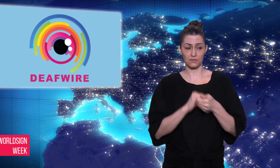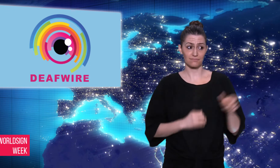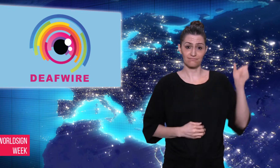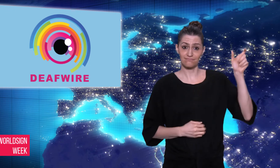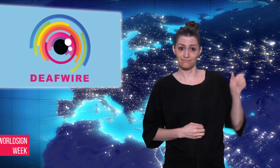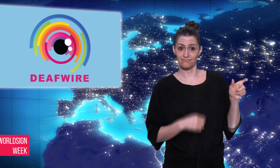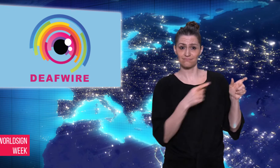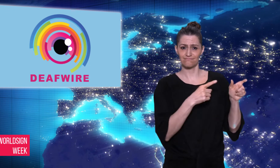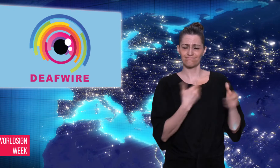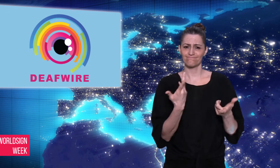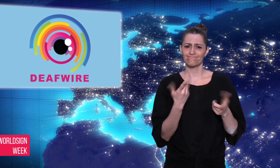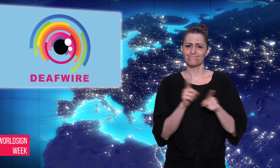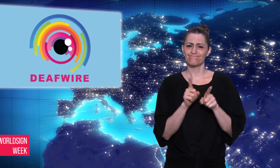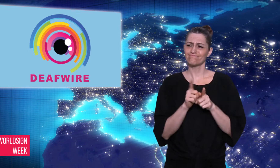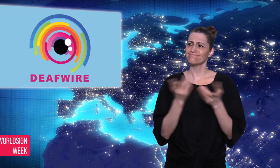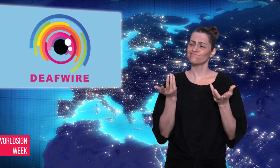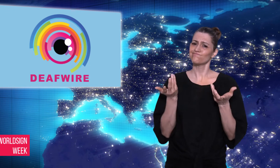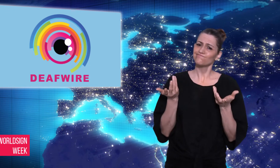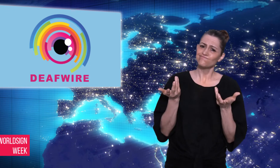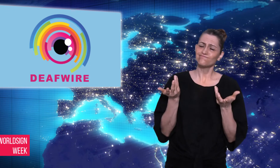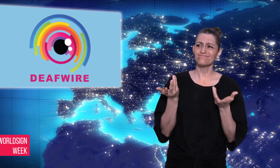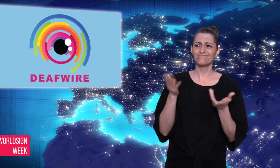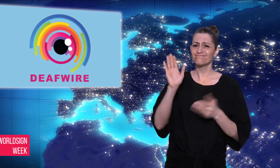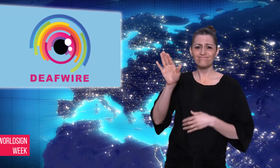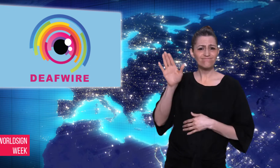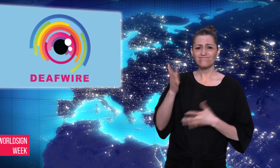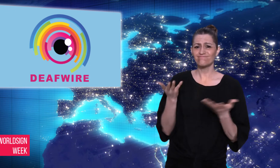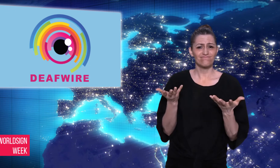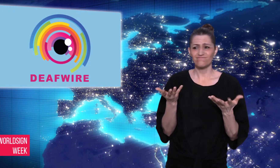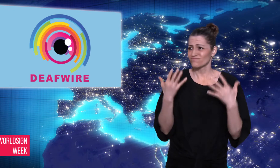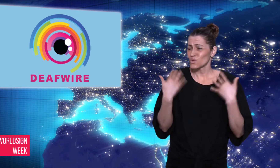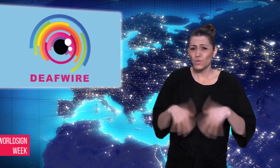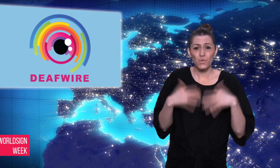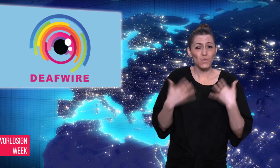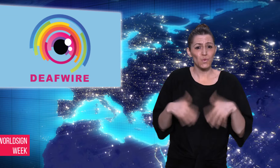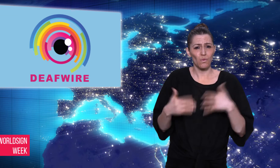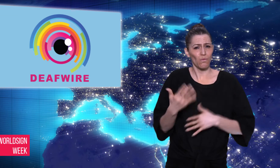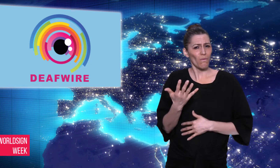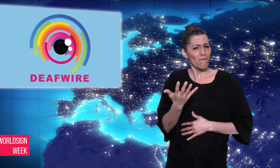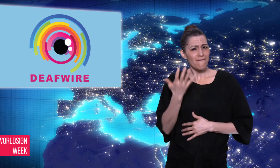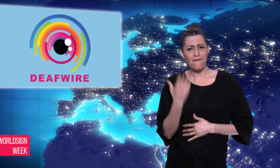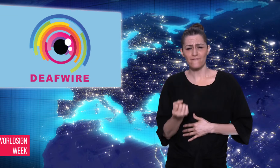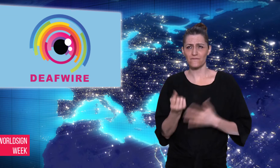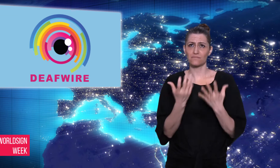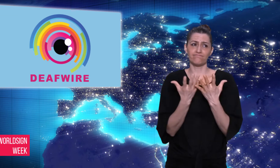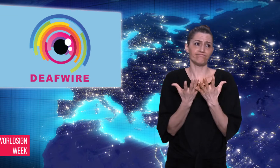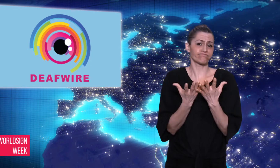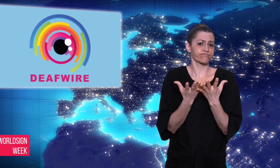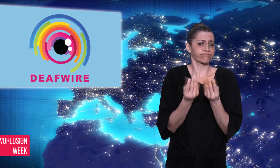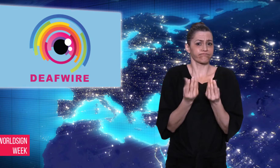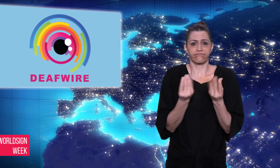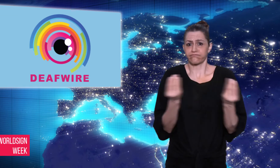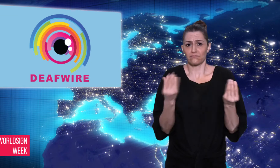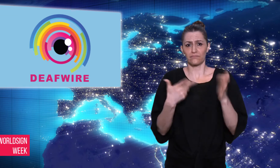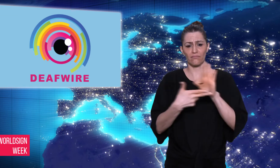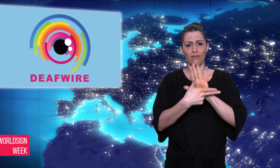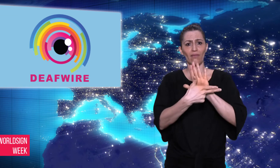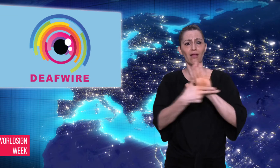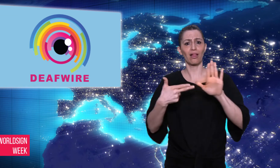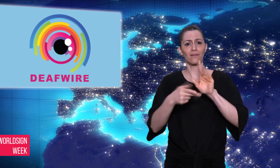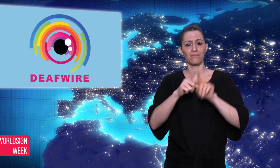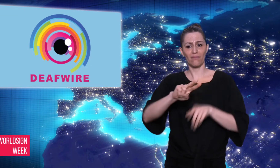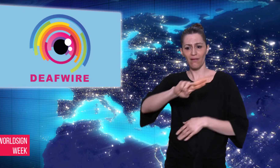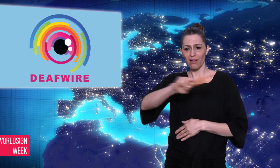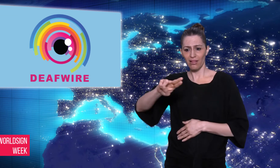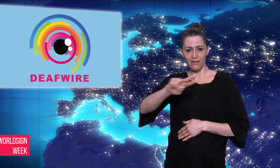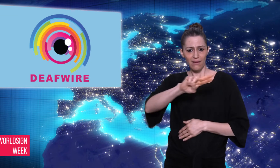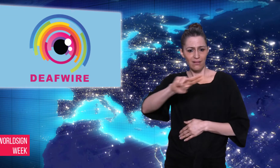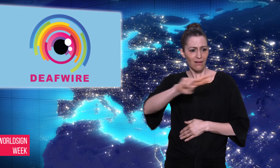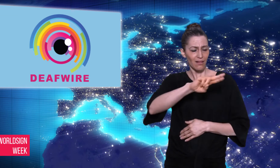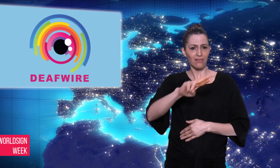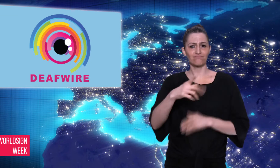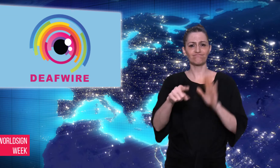many people were not satisfied. The President of the